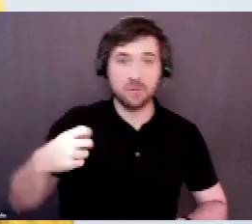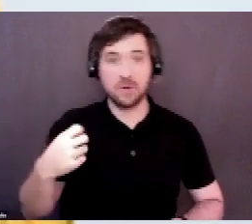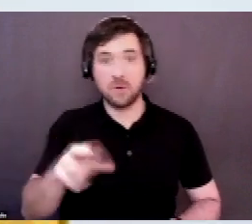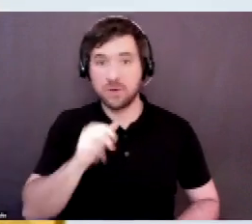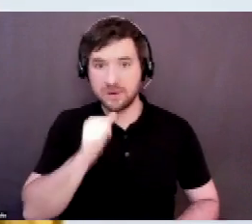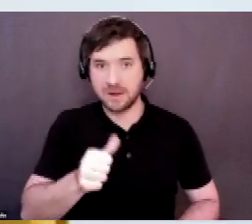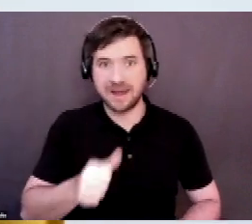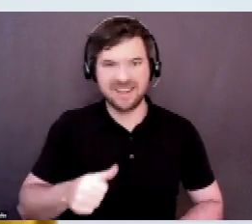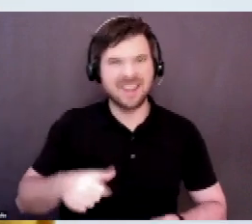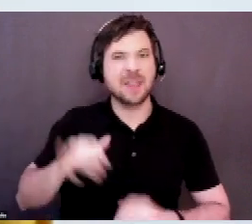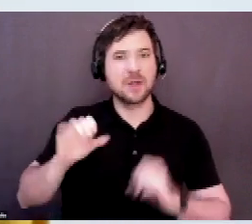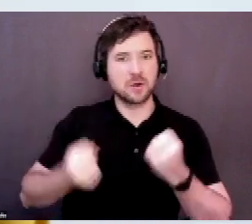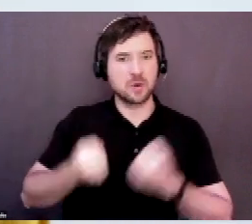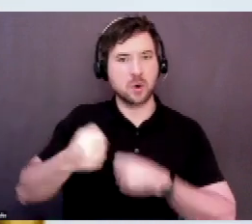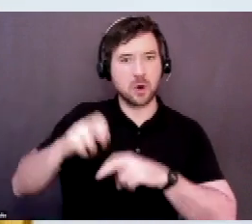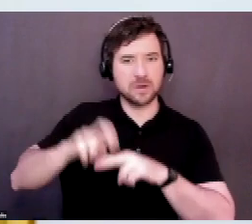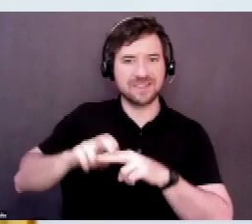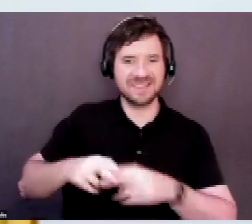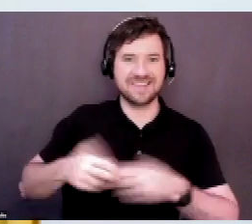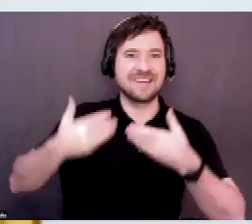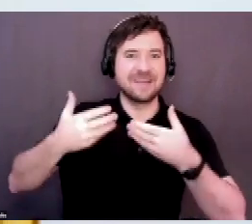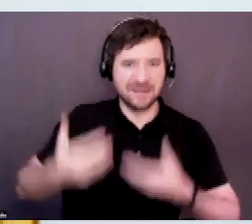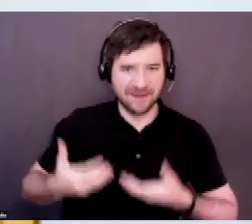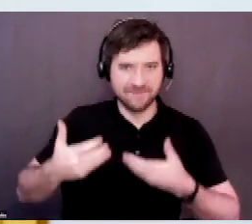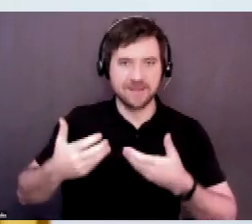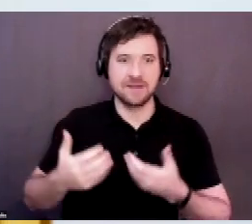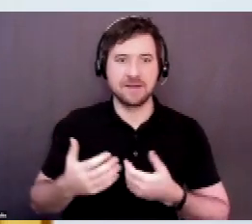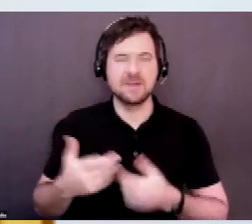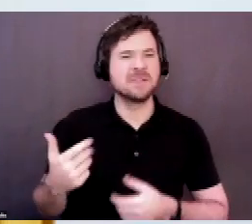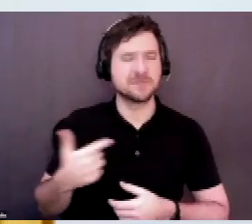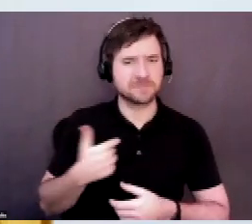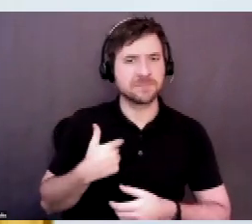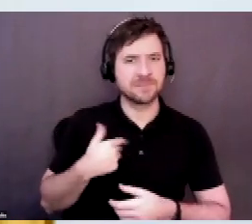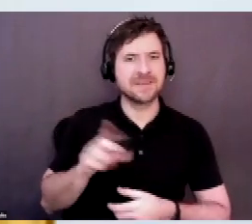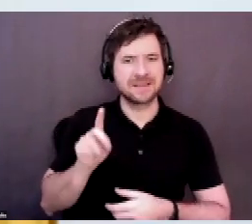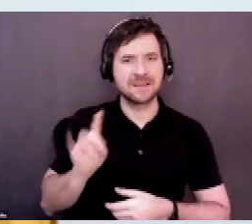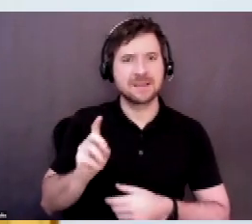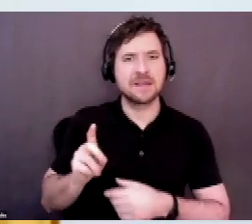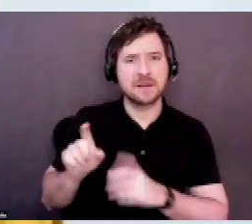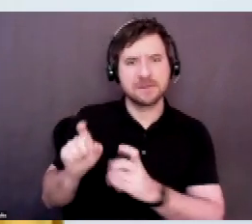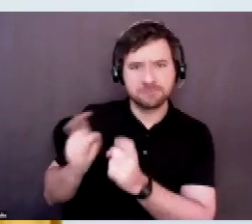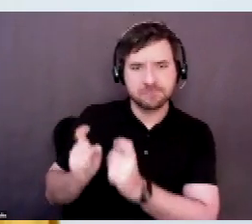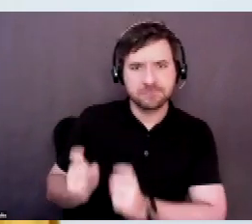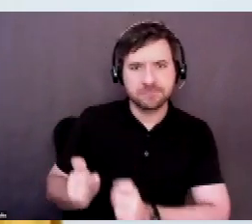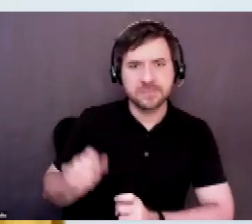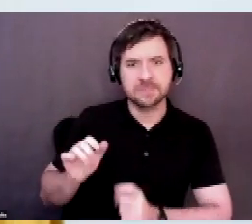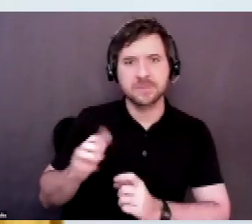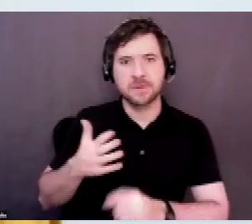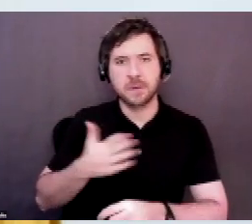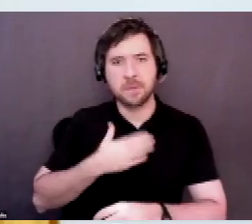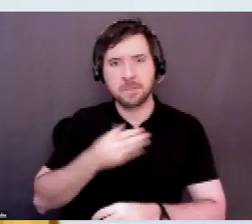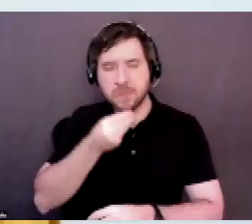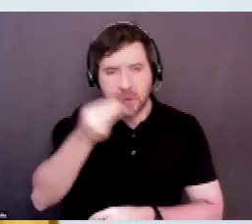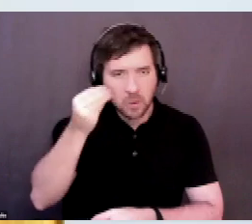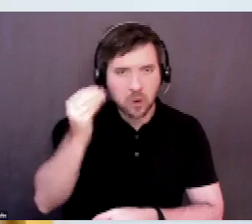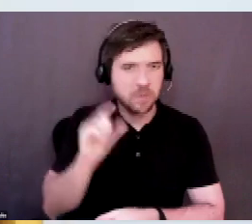I ended up kind of doing some modifications in my way in my home where I had I would